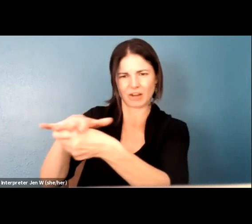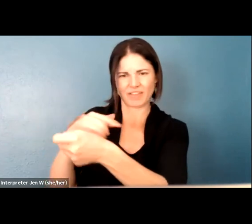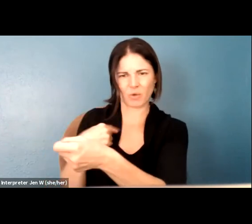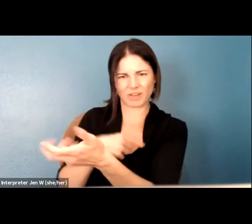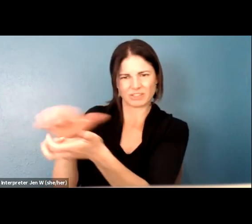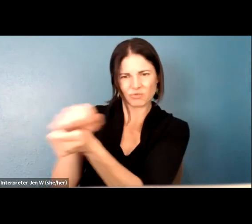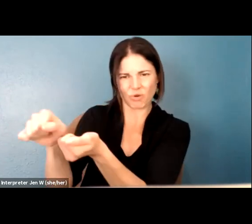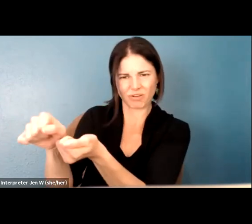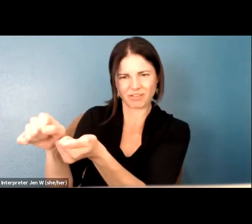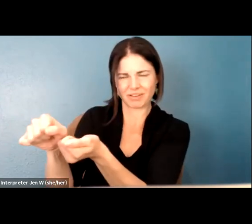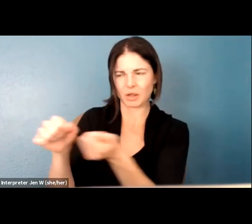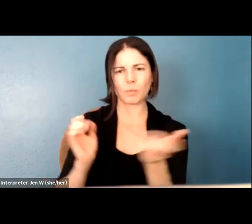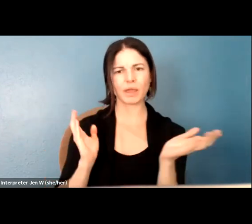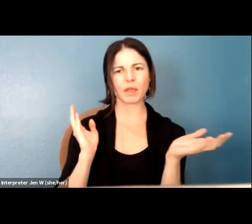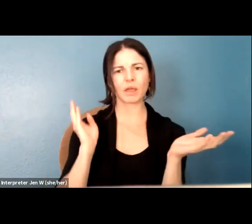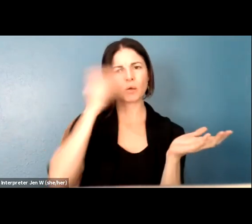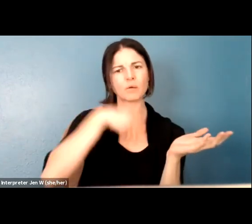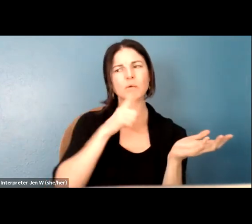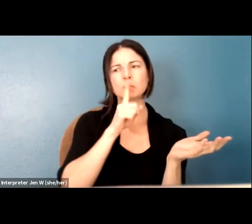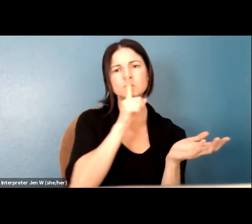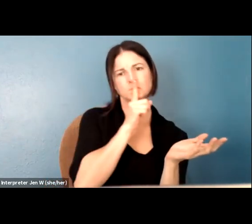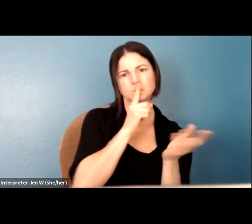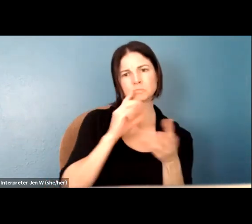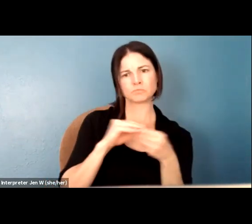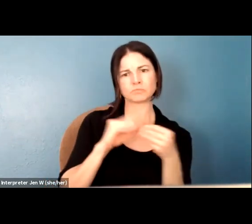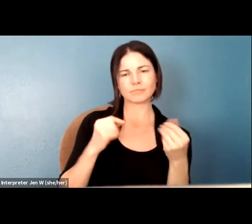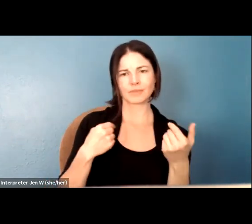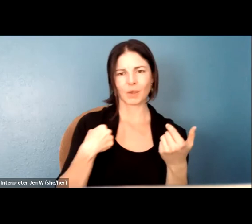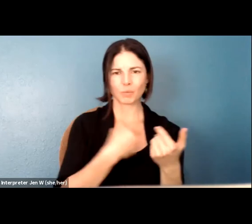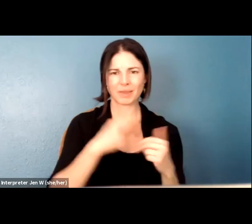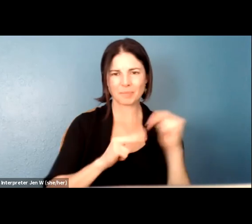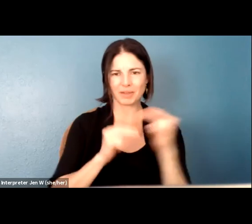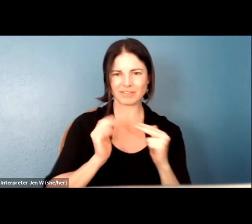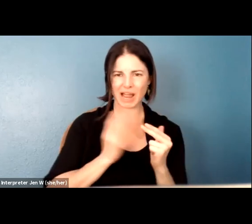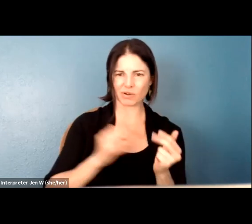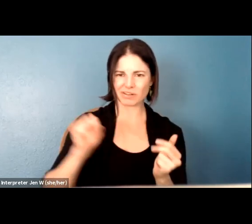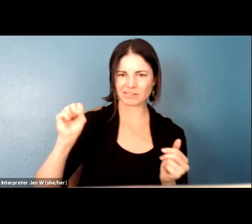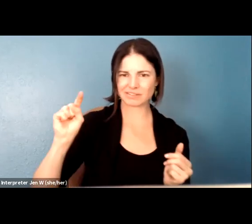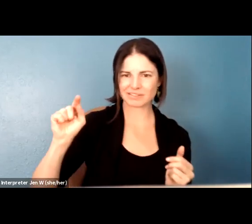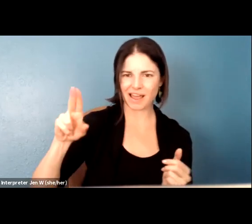its wealth and his status as a violent empire through stolen